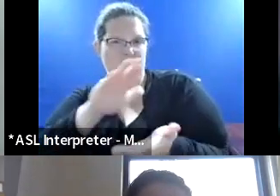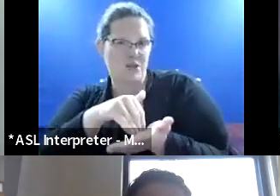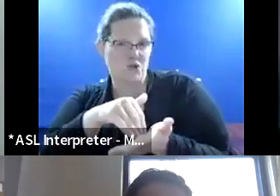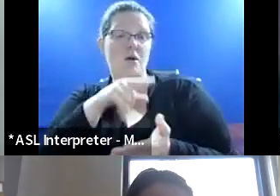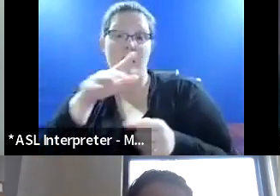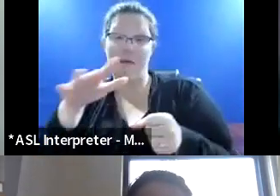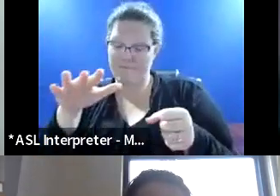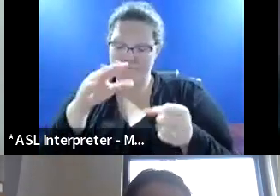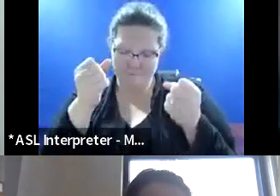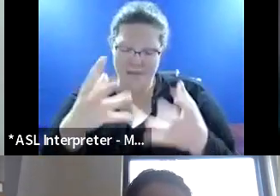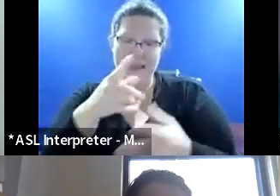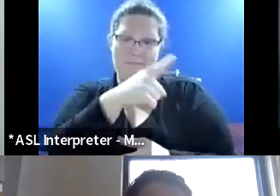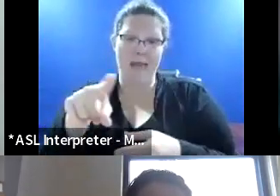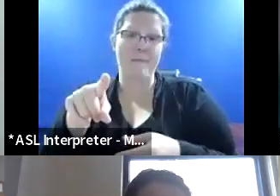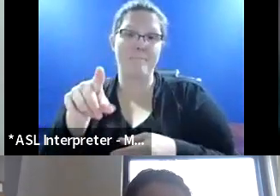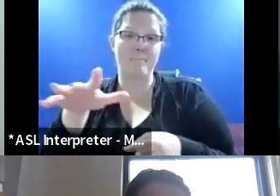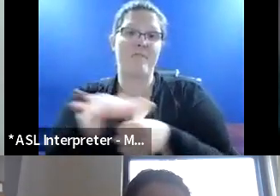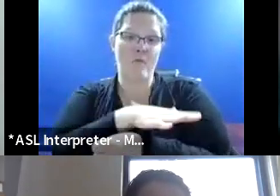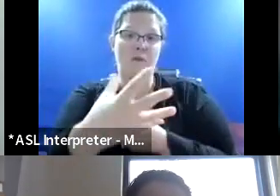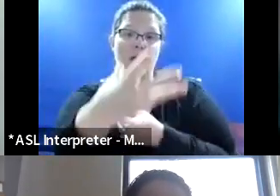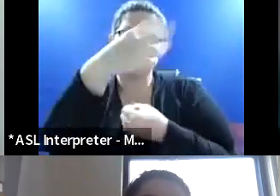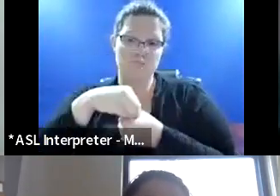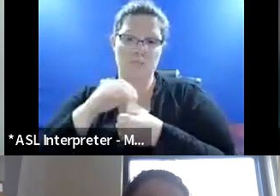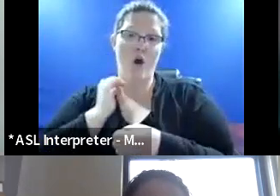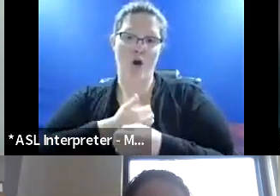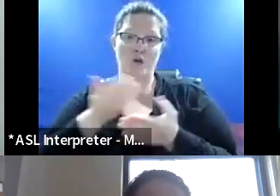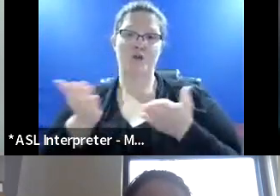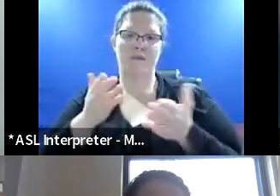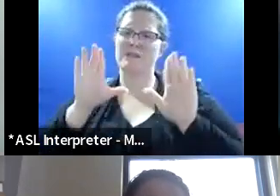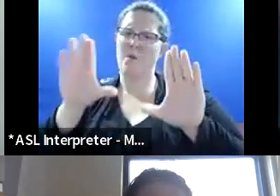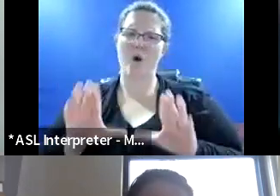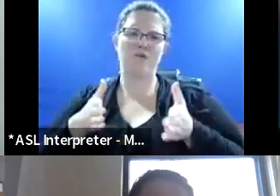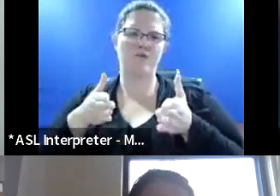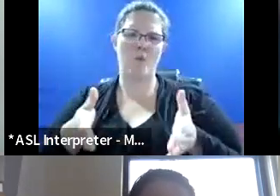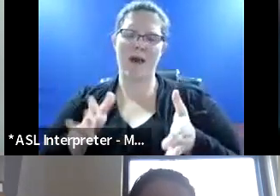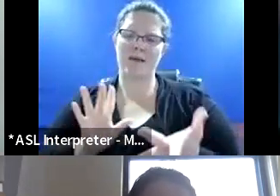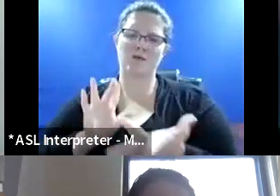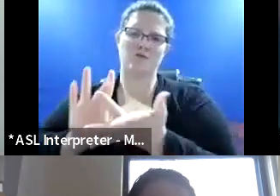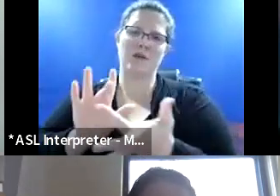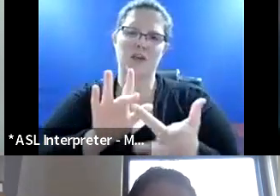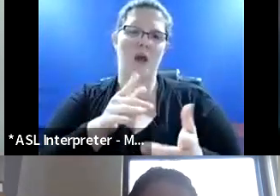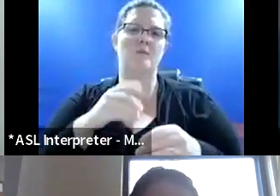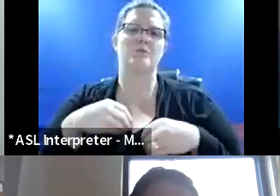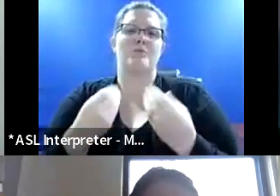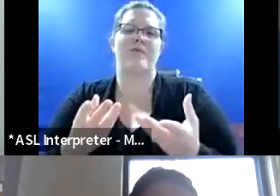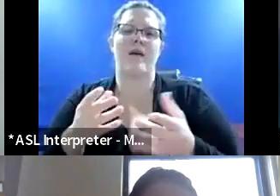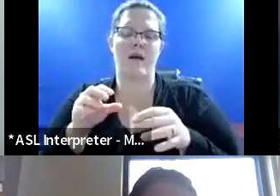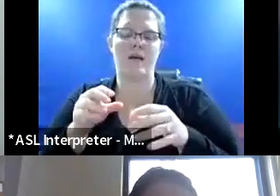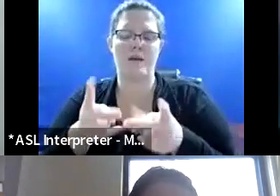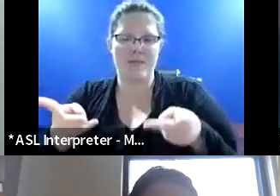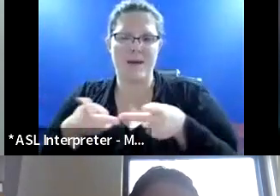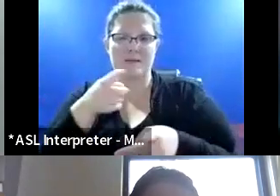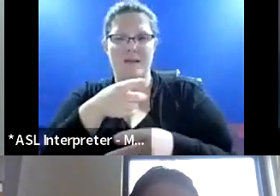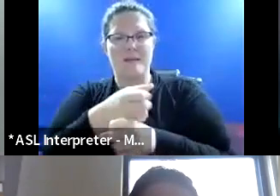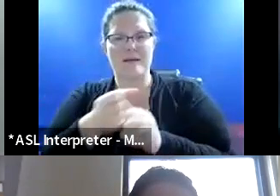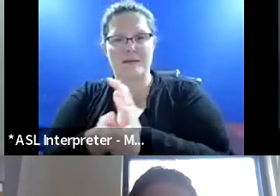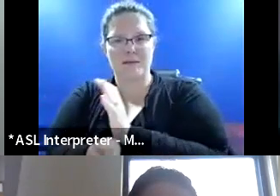BUT BEING ABLE TO PROVIDE THE SERVICES ALONGSIDE THEIR PEERS WAS BENEFICIAL. IT LET THEM KNOW THAT WE WERE THERE AS A RESOURCE UPON THEIR EXIT.